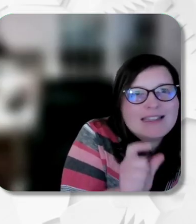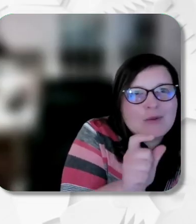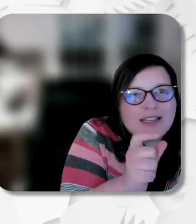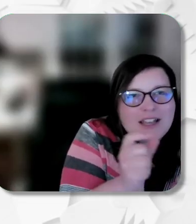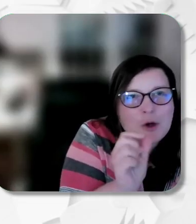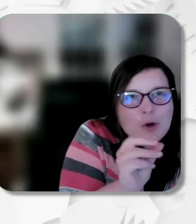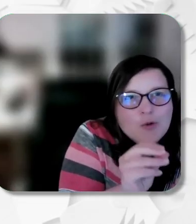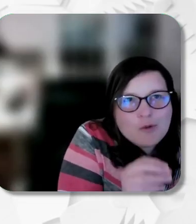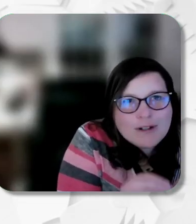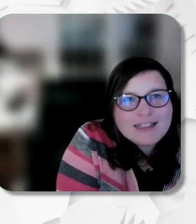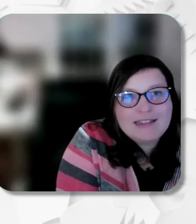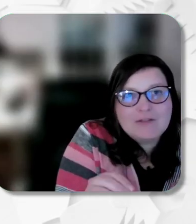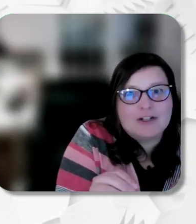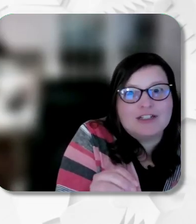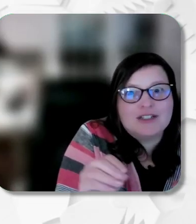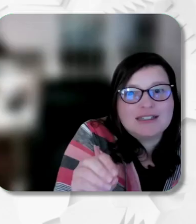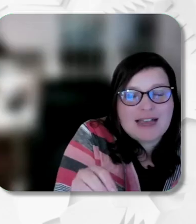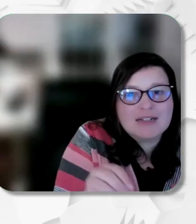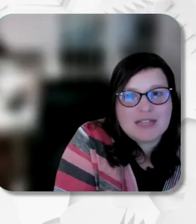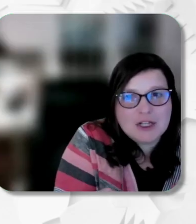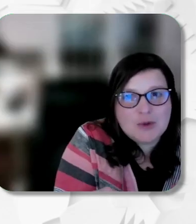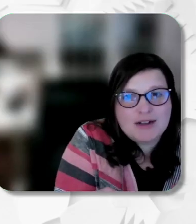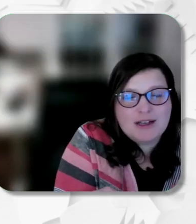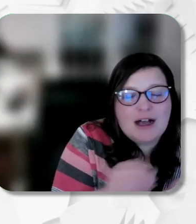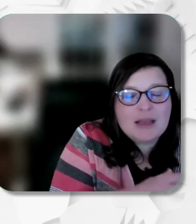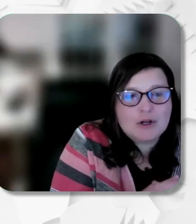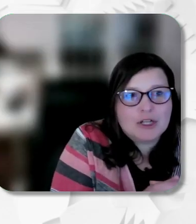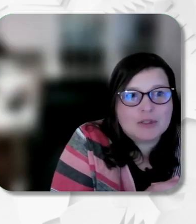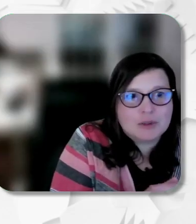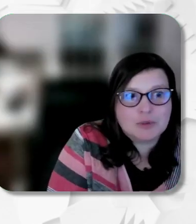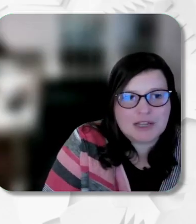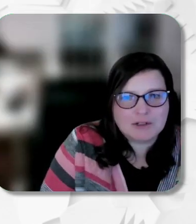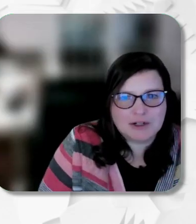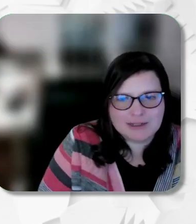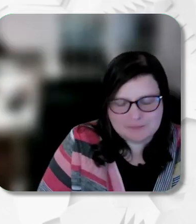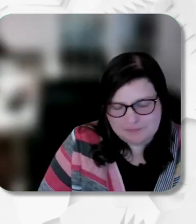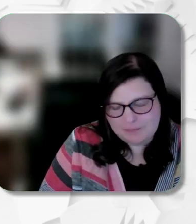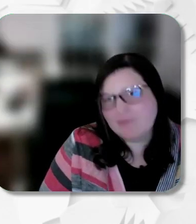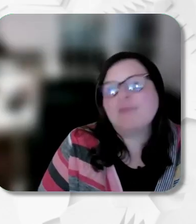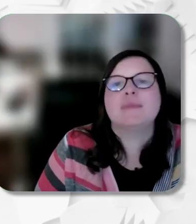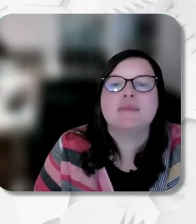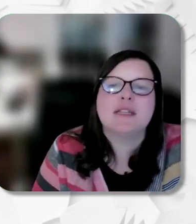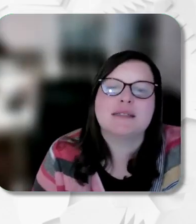it that we really leverage this active engagement? I would argue it's through playful learning. Next